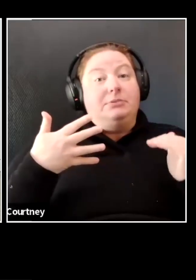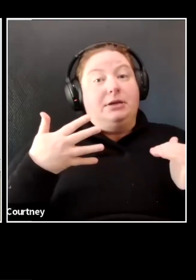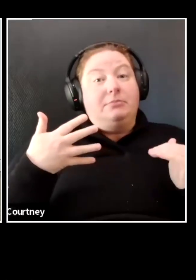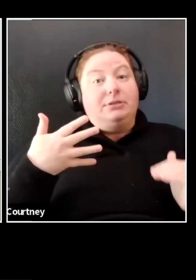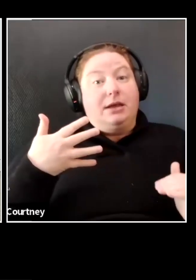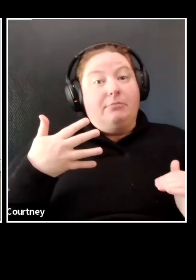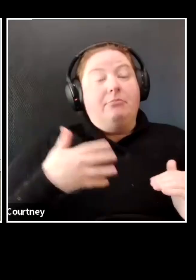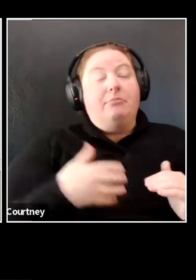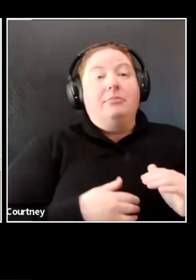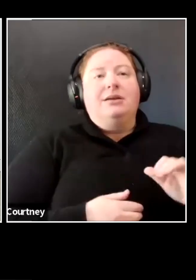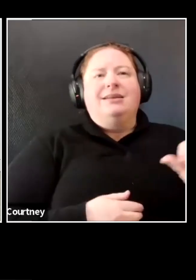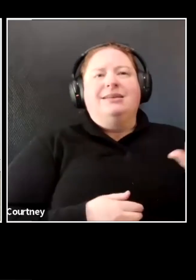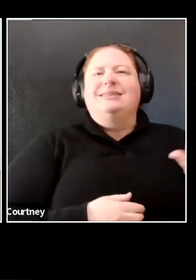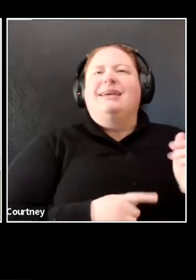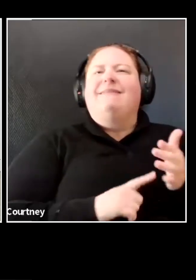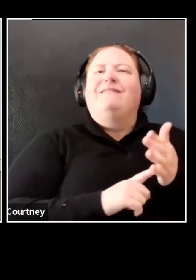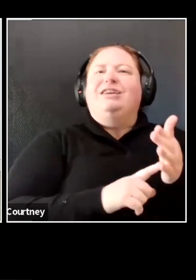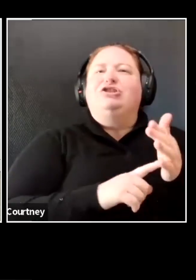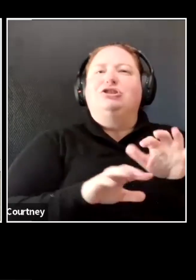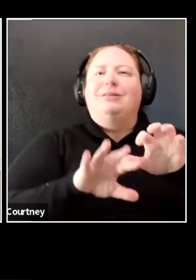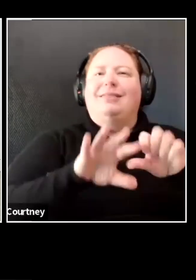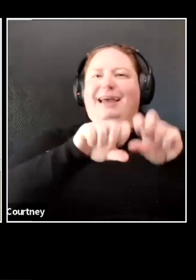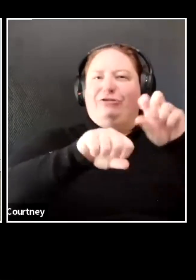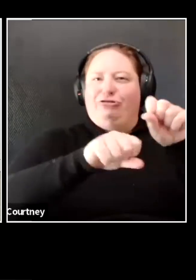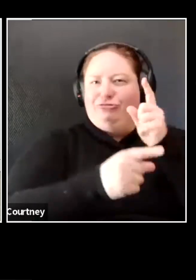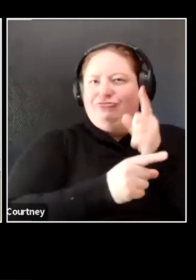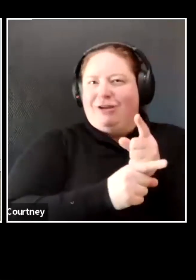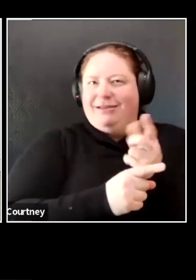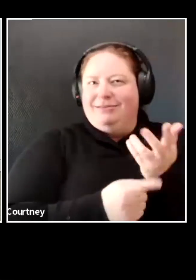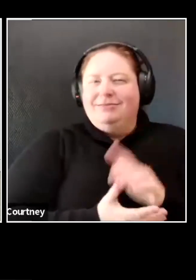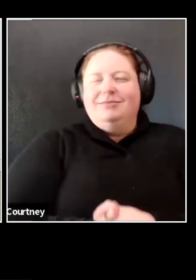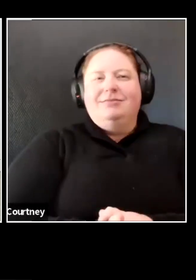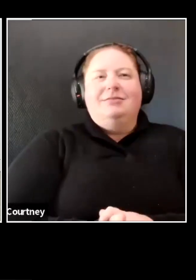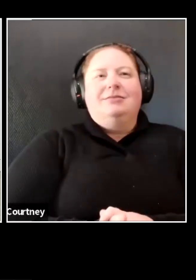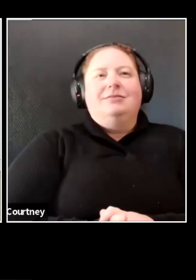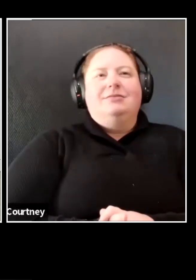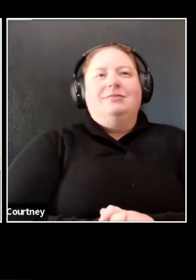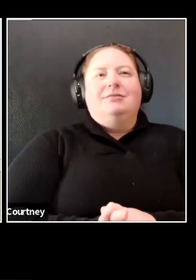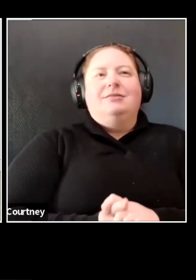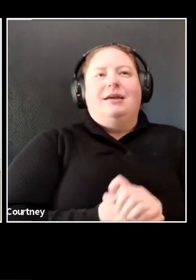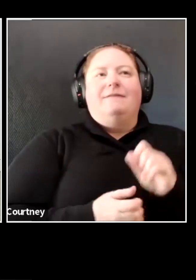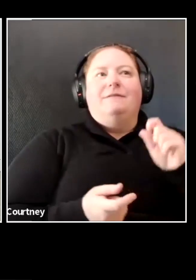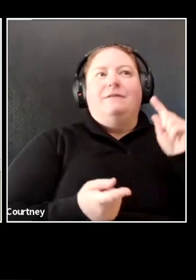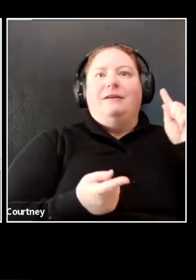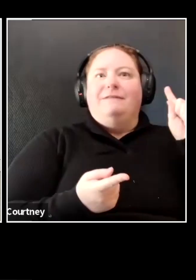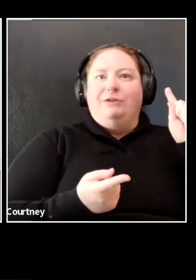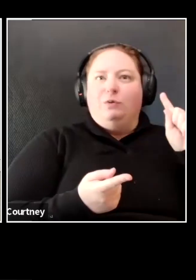like a fish ladder, right? You're you're there's there's fewer and fewer that are getting through.